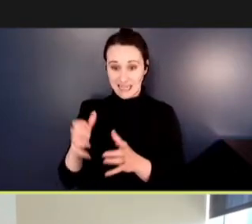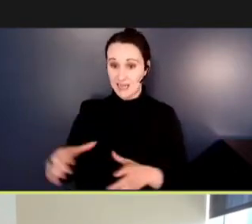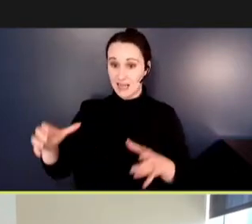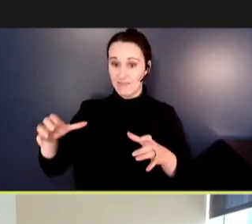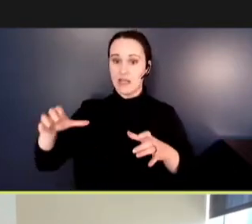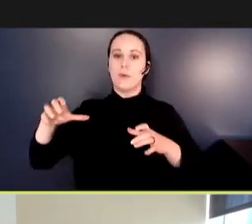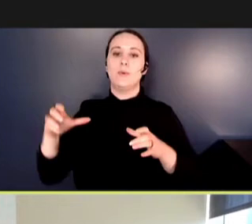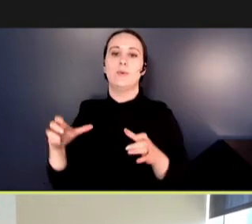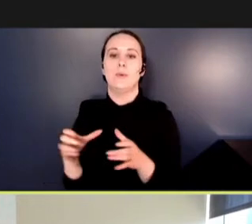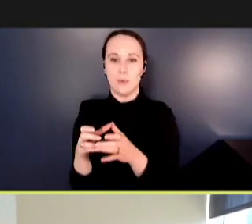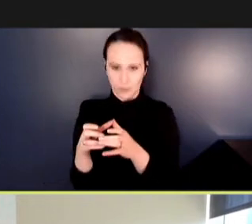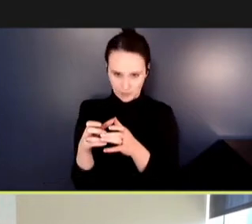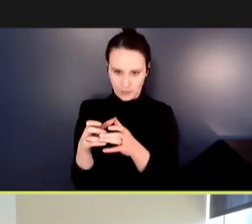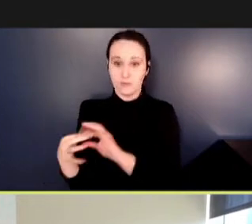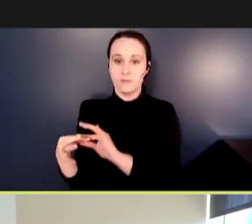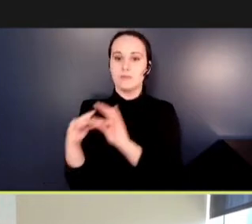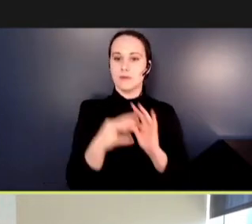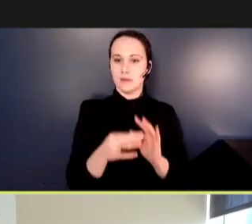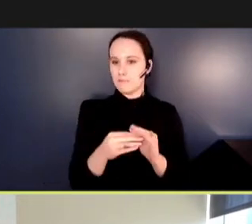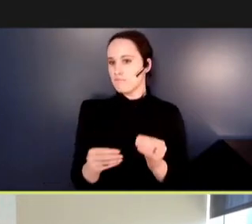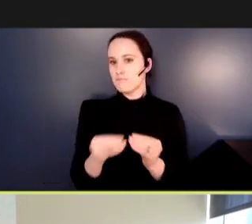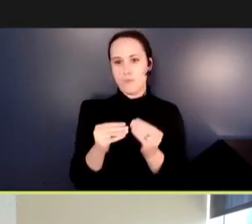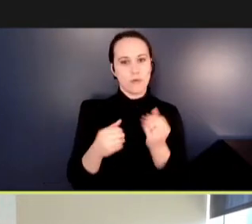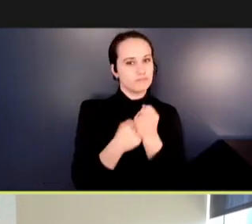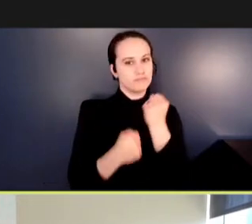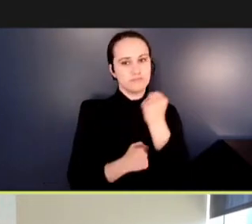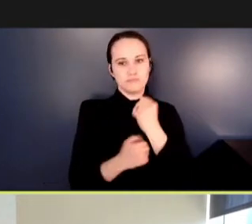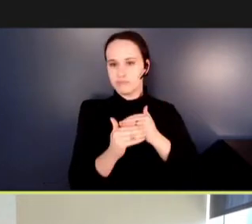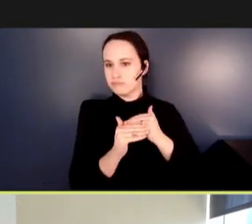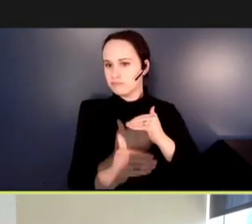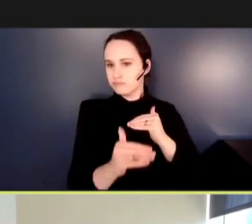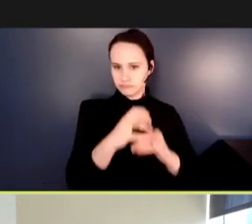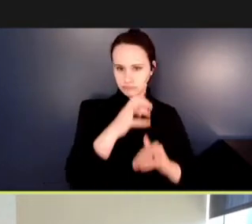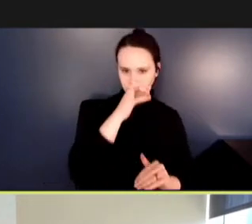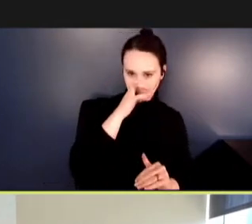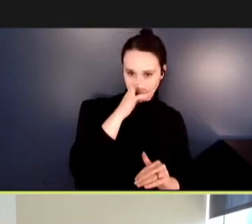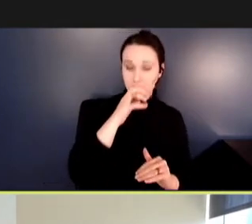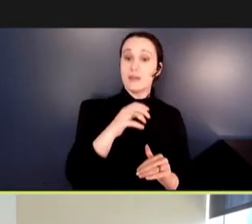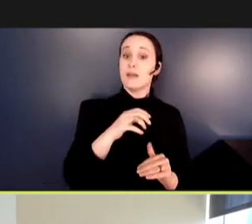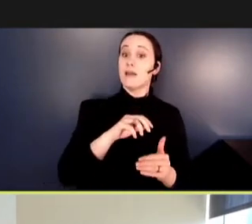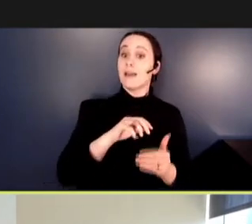with increased structural integrity and therefore potentially greater